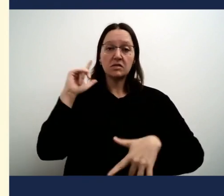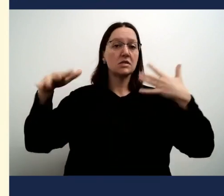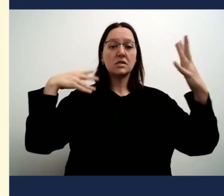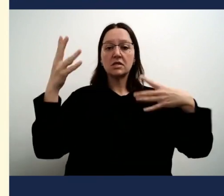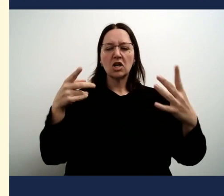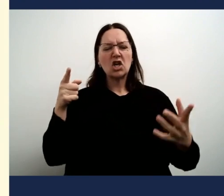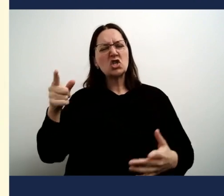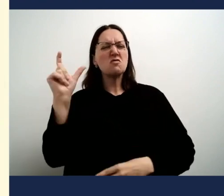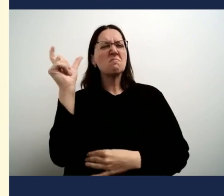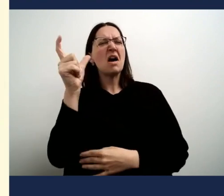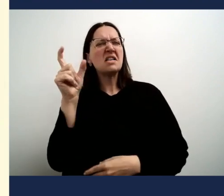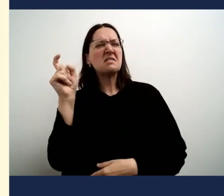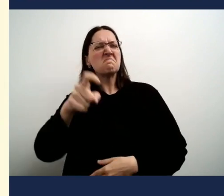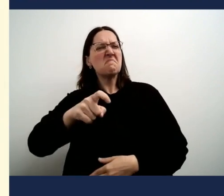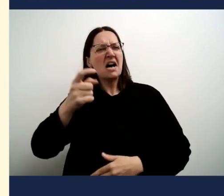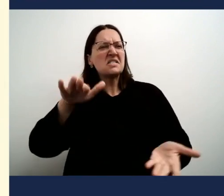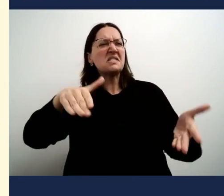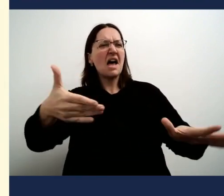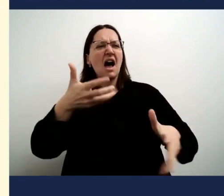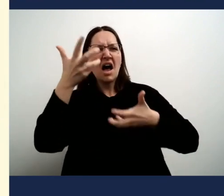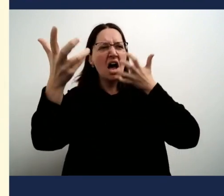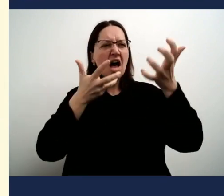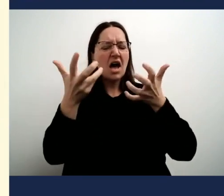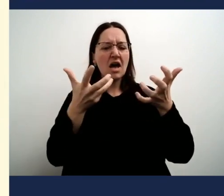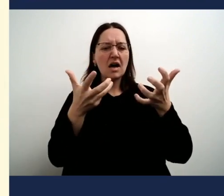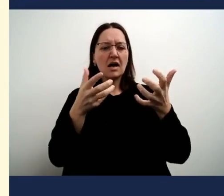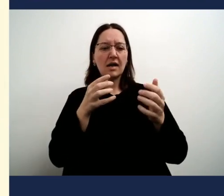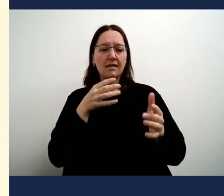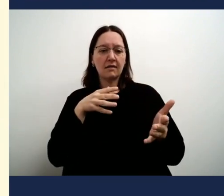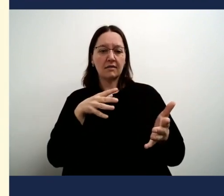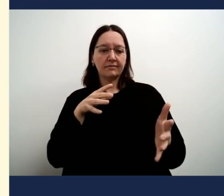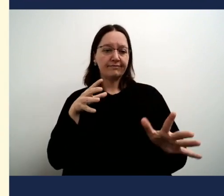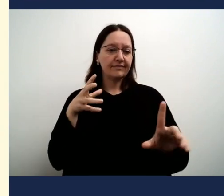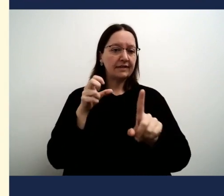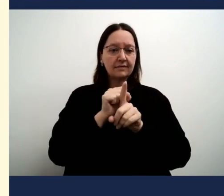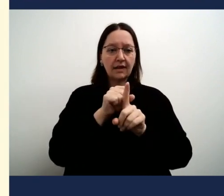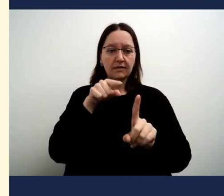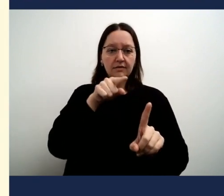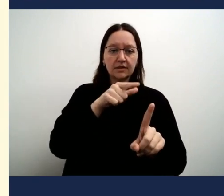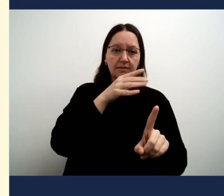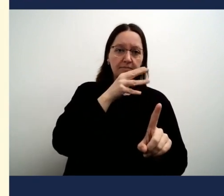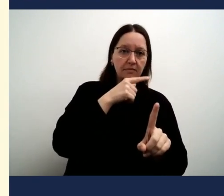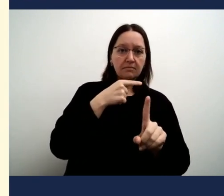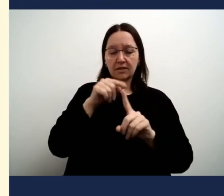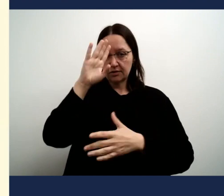Muslims face it when they're seeking jobs or at work. So research shows that Muslim job